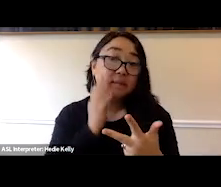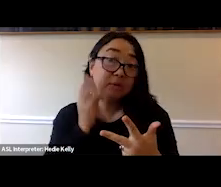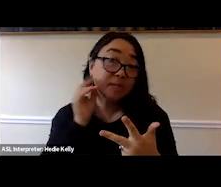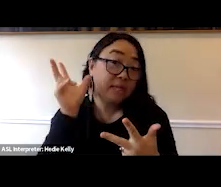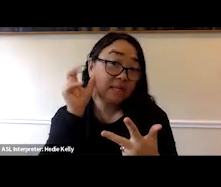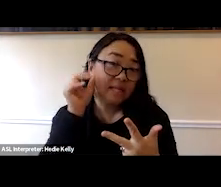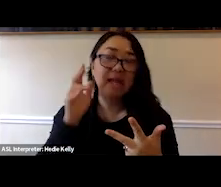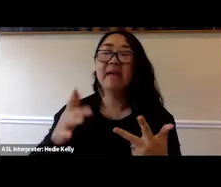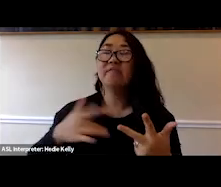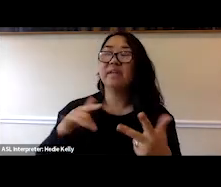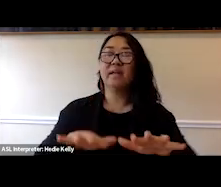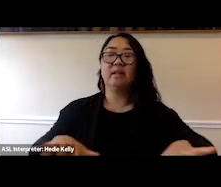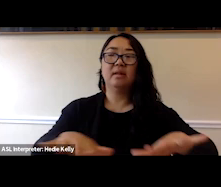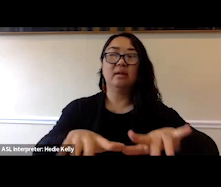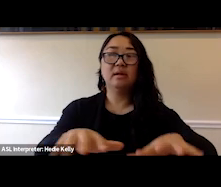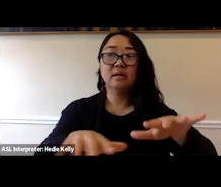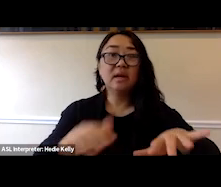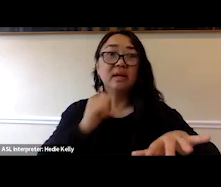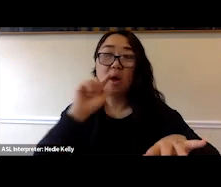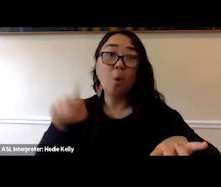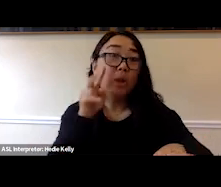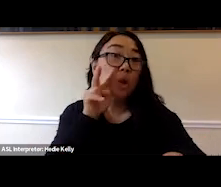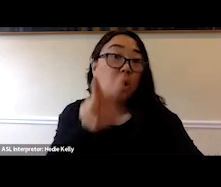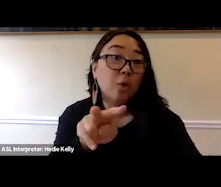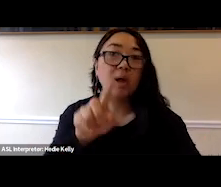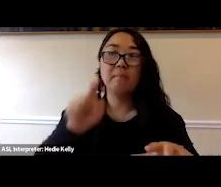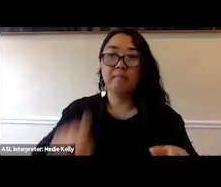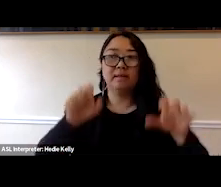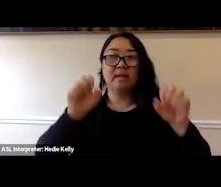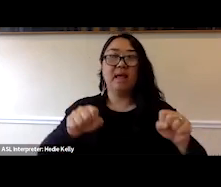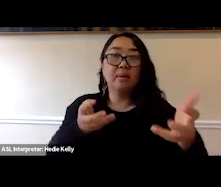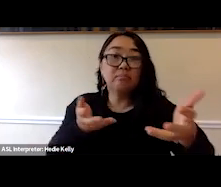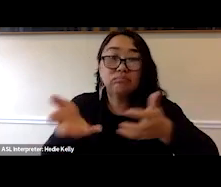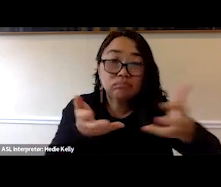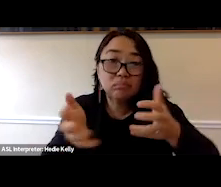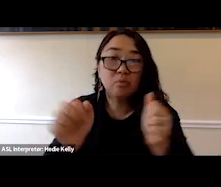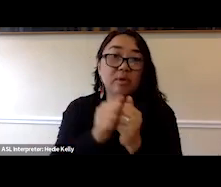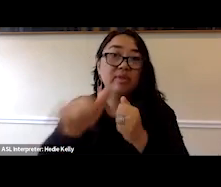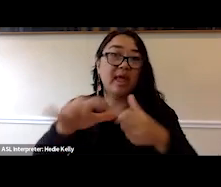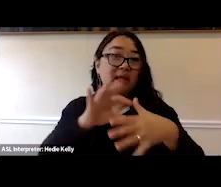through this experience, not just look at it, needs to also be able to interact with that content in a logical way.